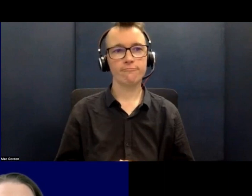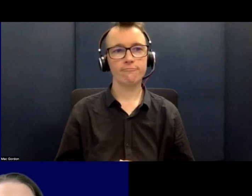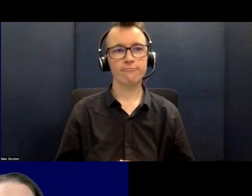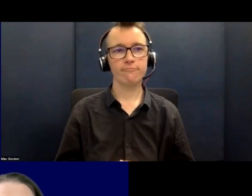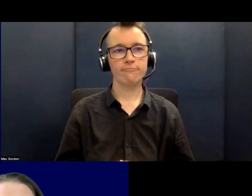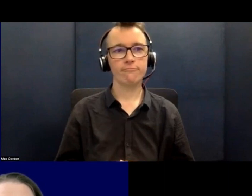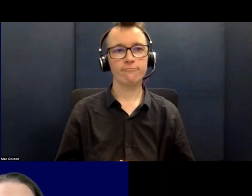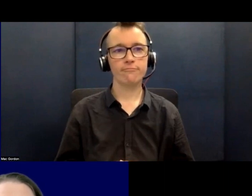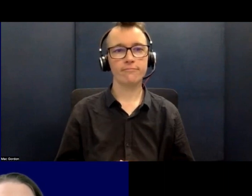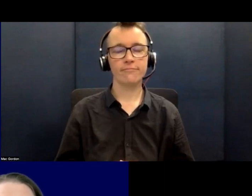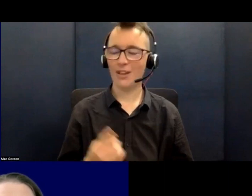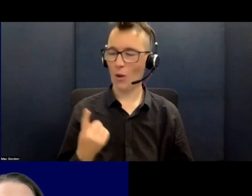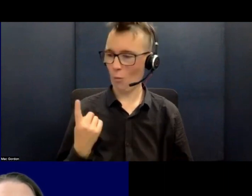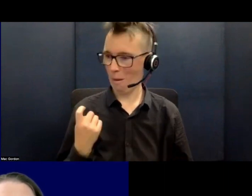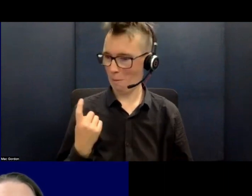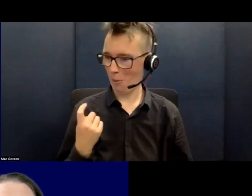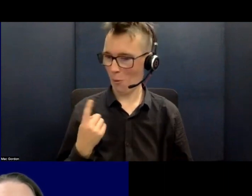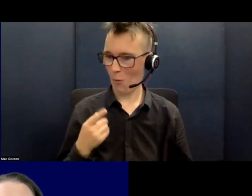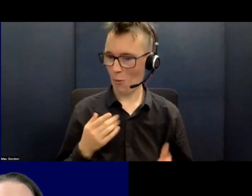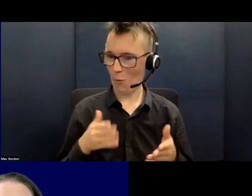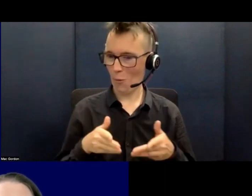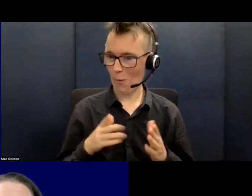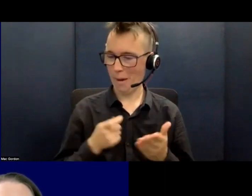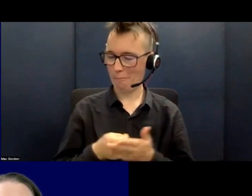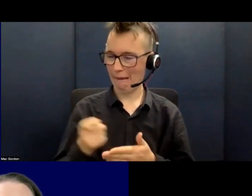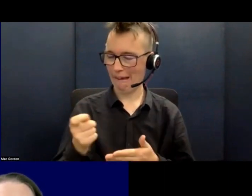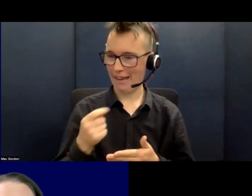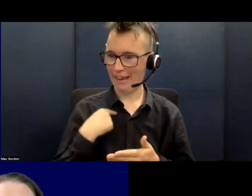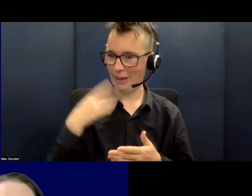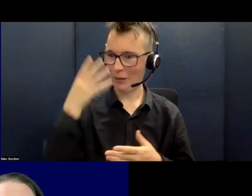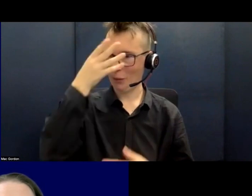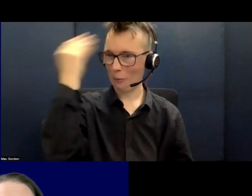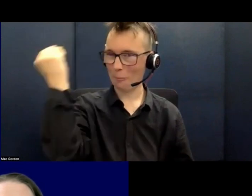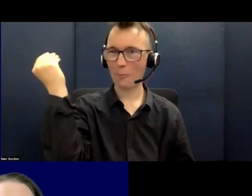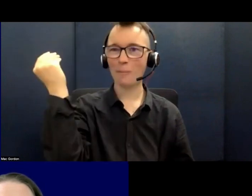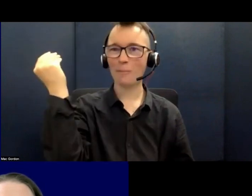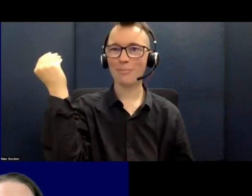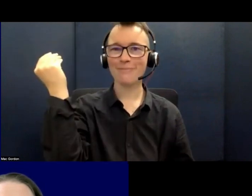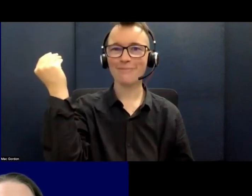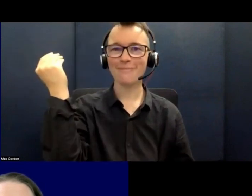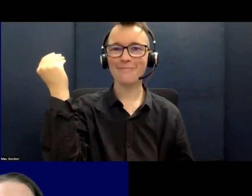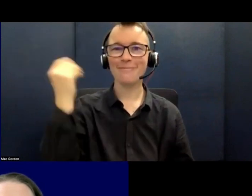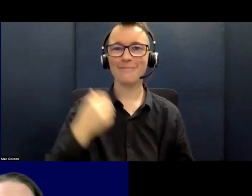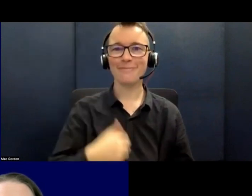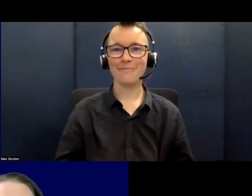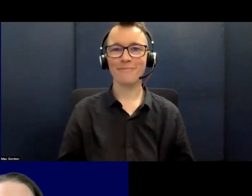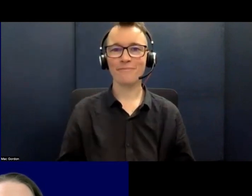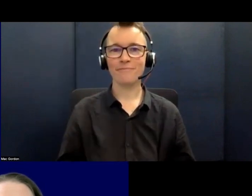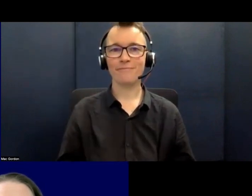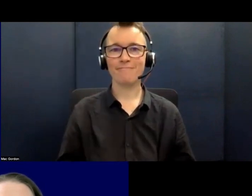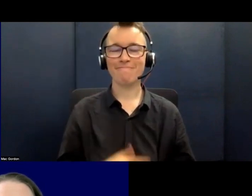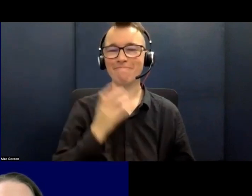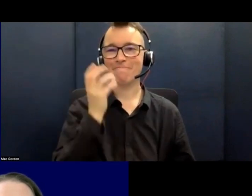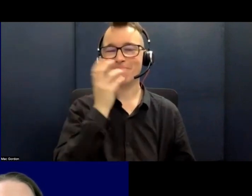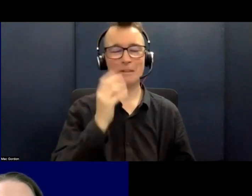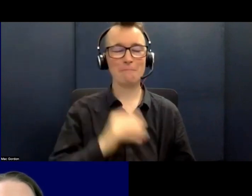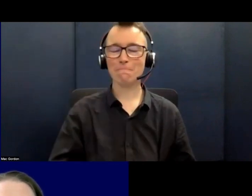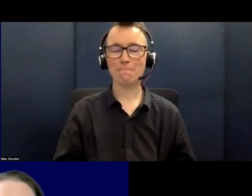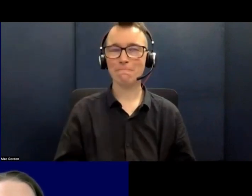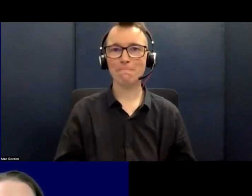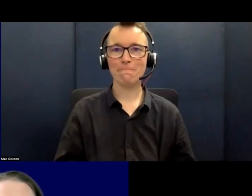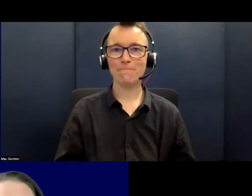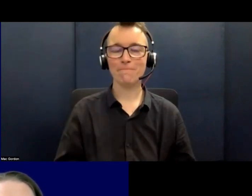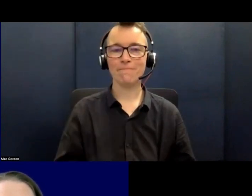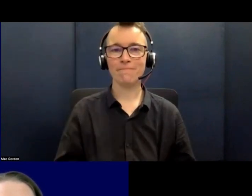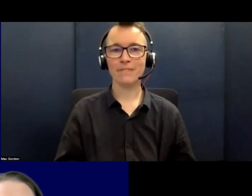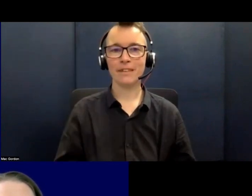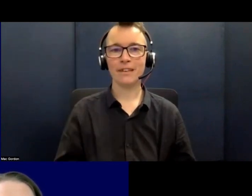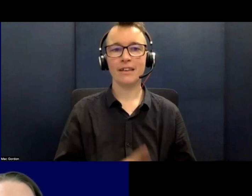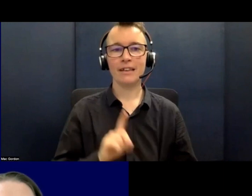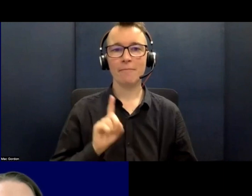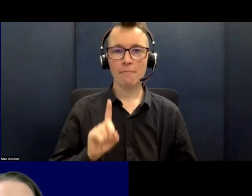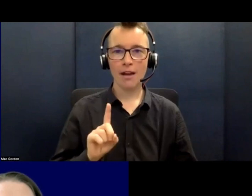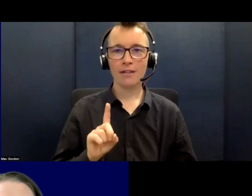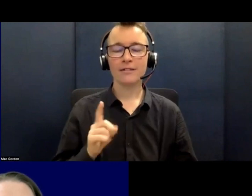there was one more and my head's gone blank. I'm sorry. But there is funding options, yes.